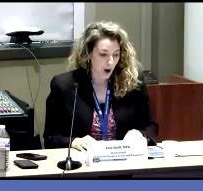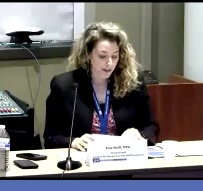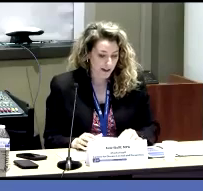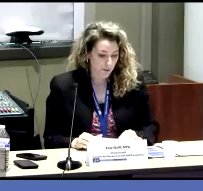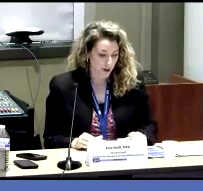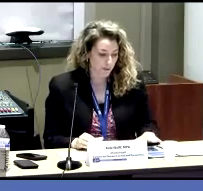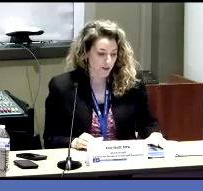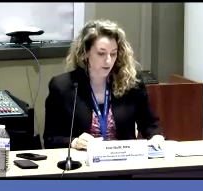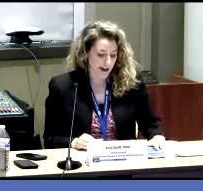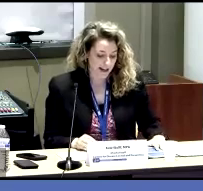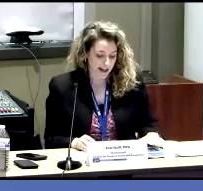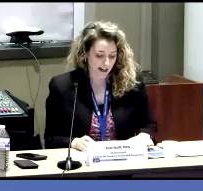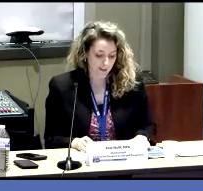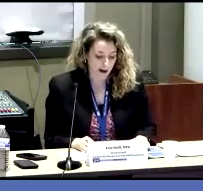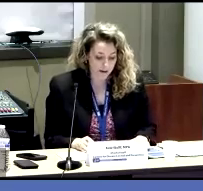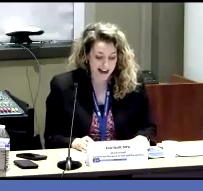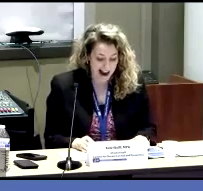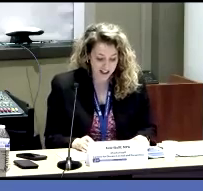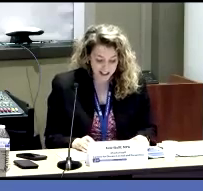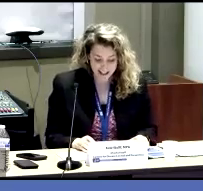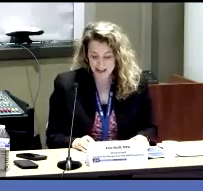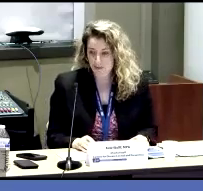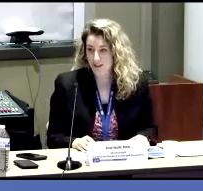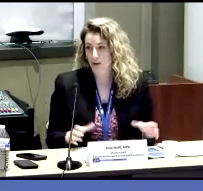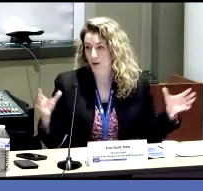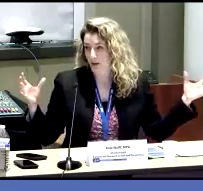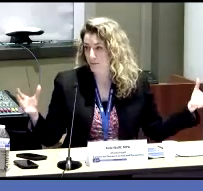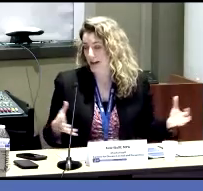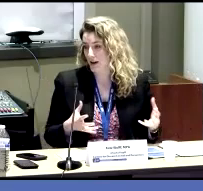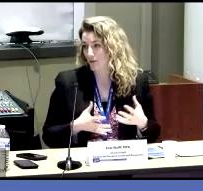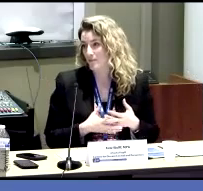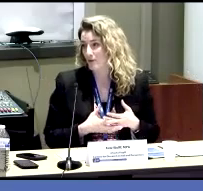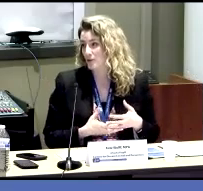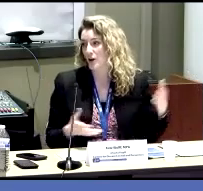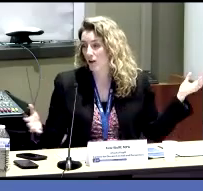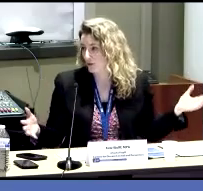Part of that work was creating priority action teams that were made up from folks all